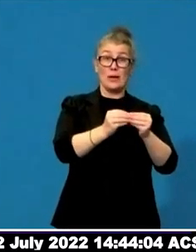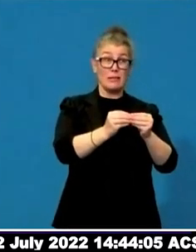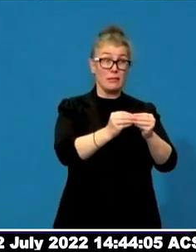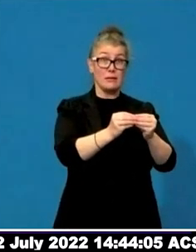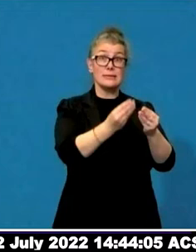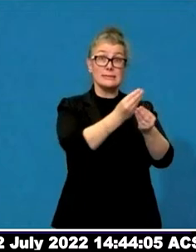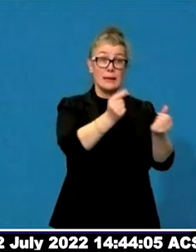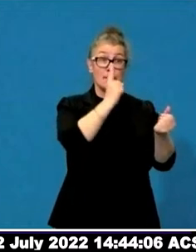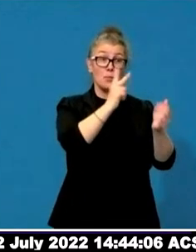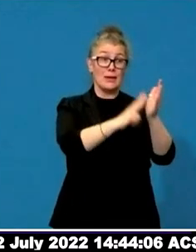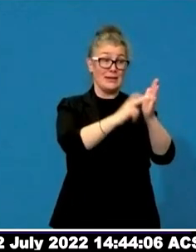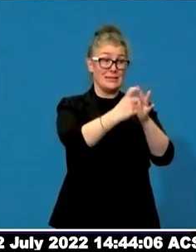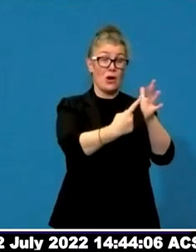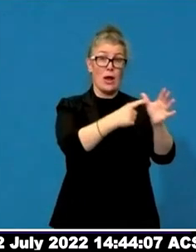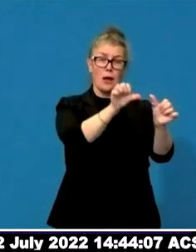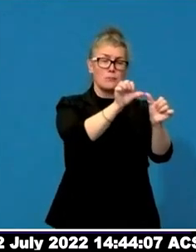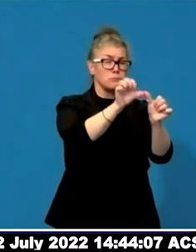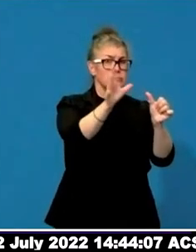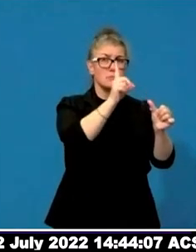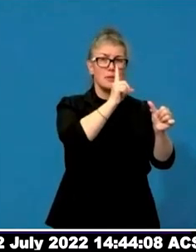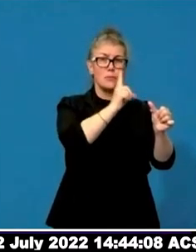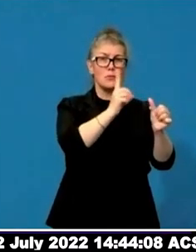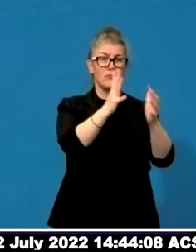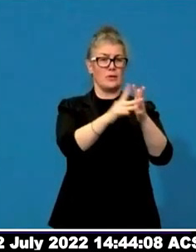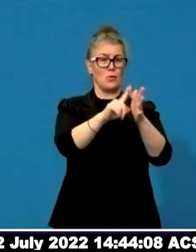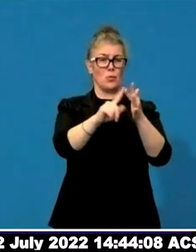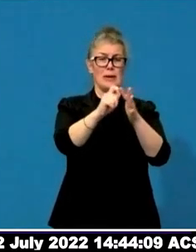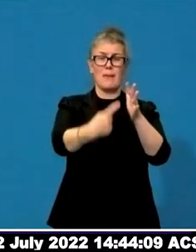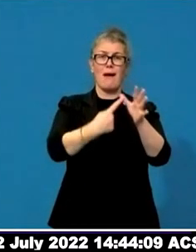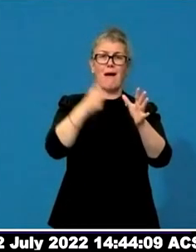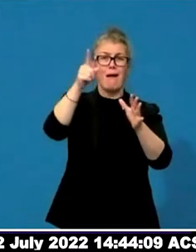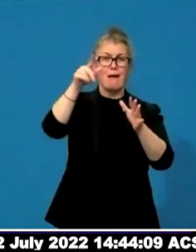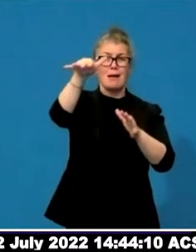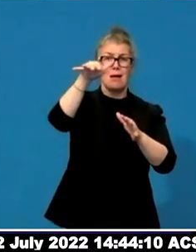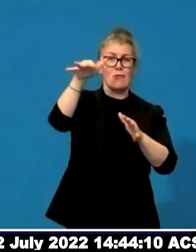especially the remote planners up in Weipa. And there's a remote team, and Wendy Tucker,